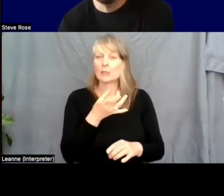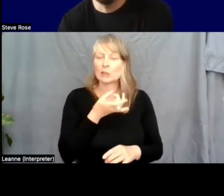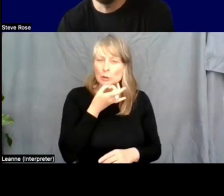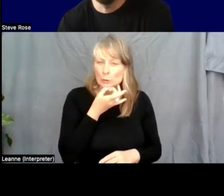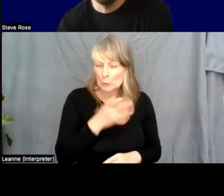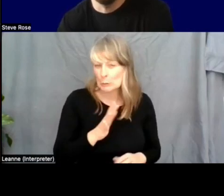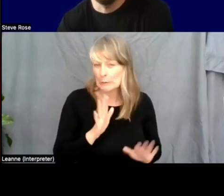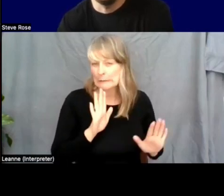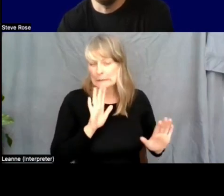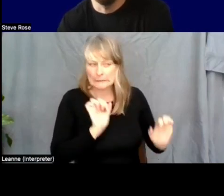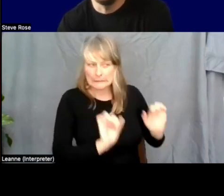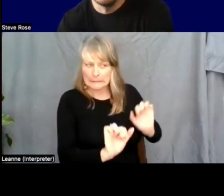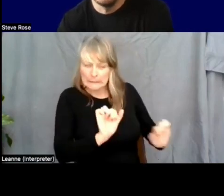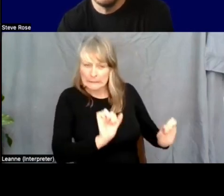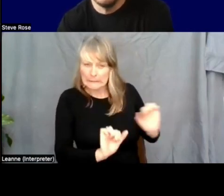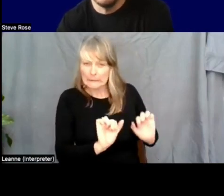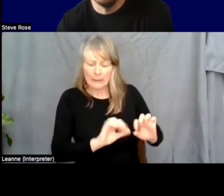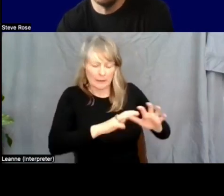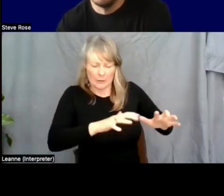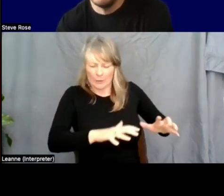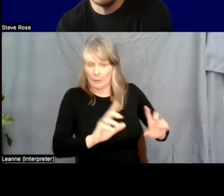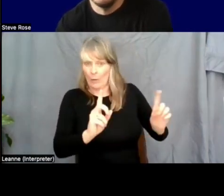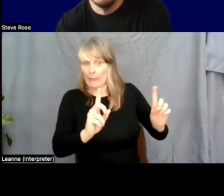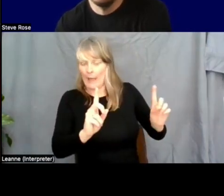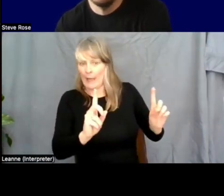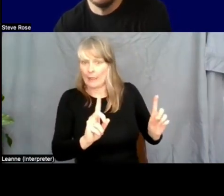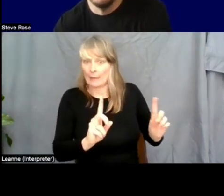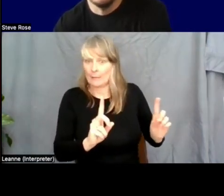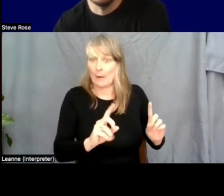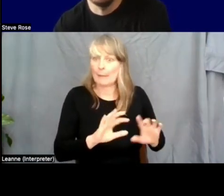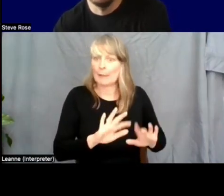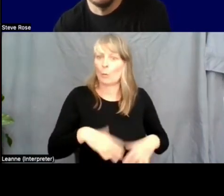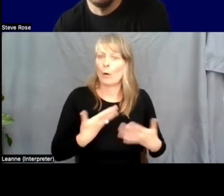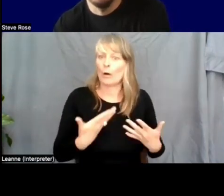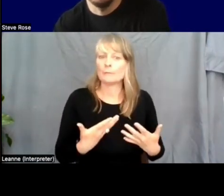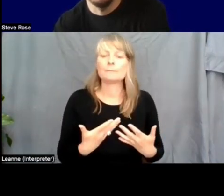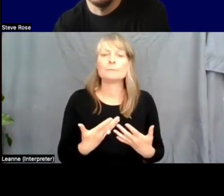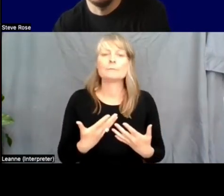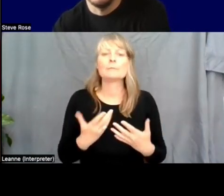this messy foam. I'm going to leave that there because we've had a bit of an idea